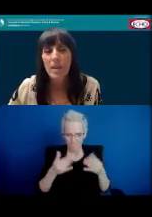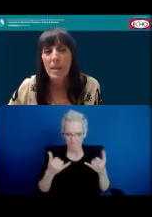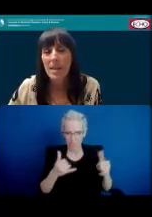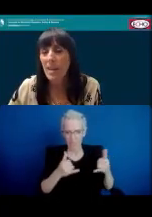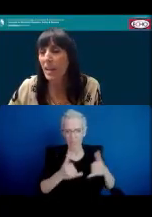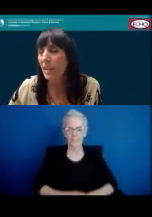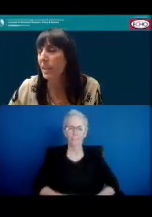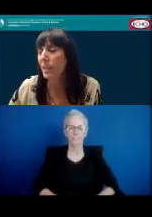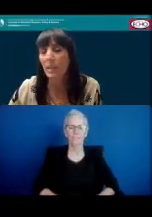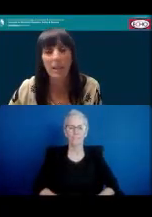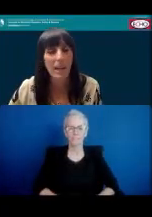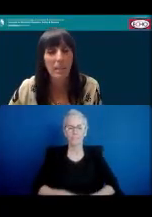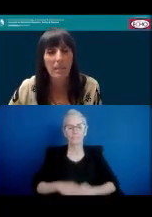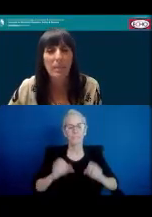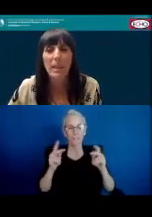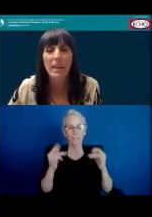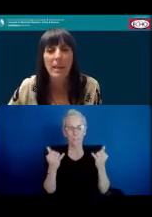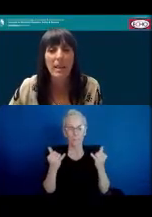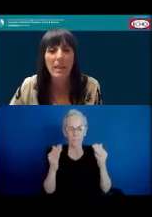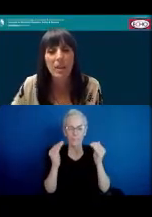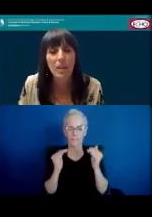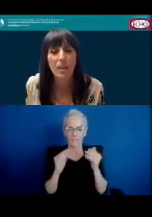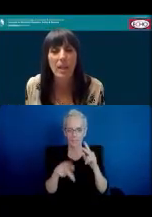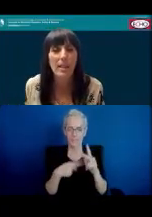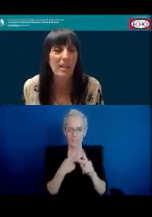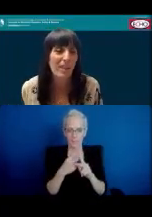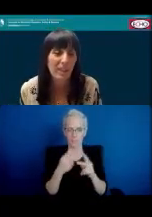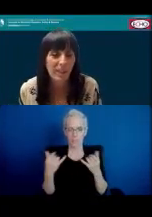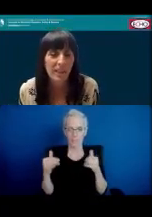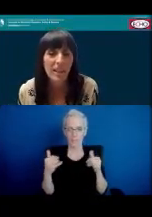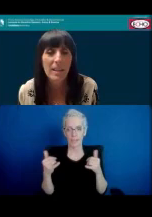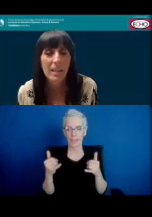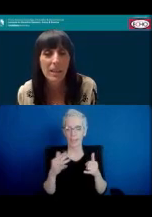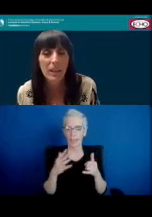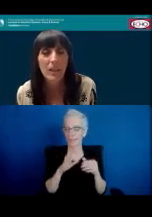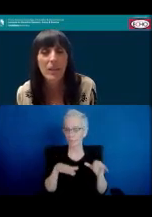the next type of play that children, or even us as adults,